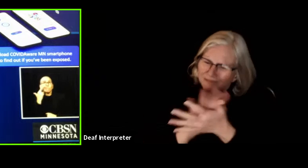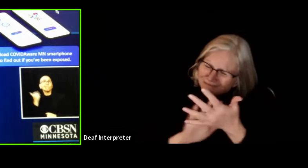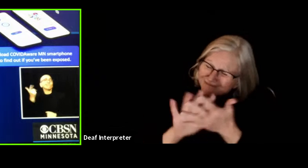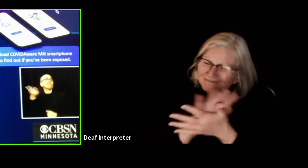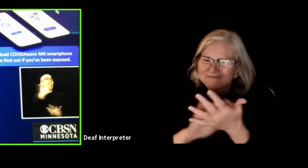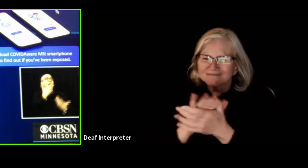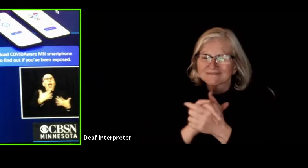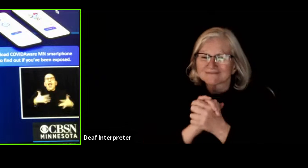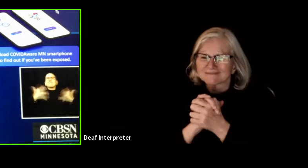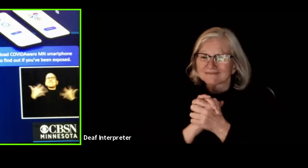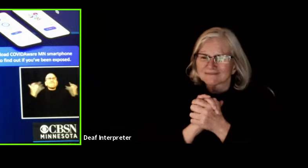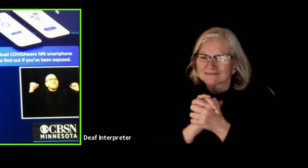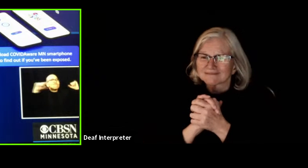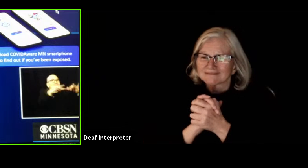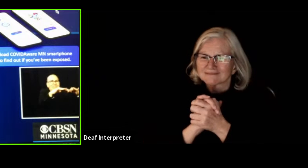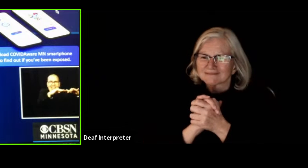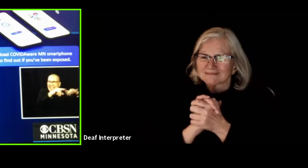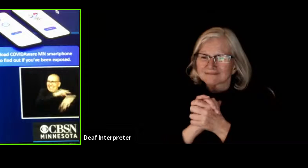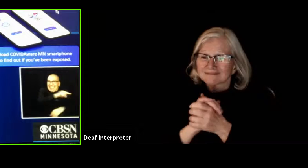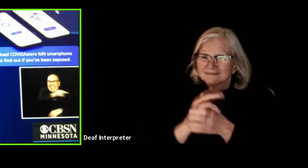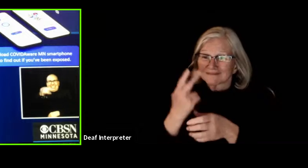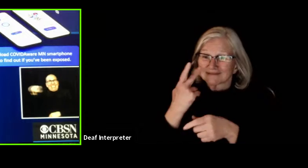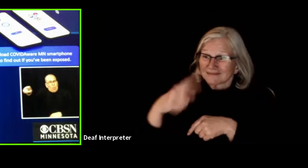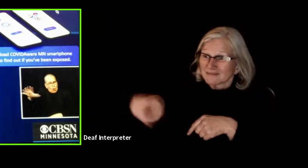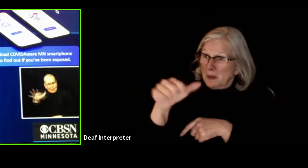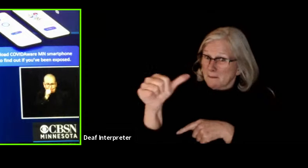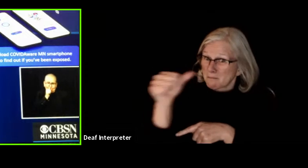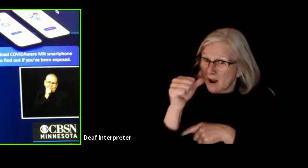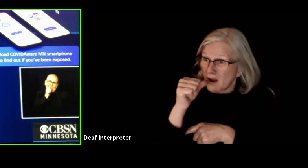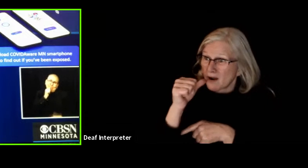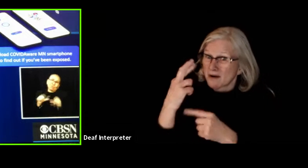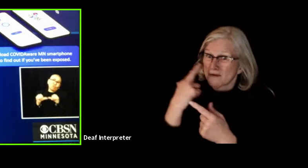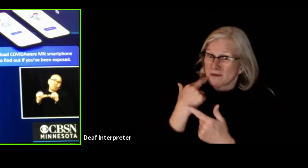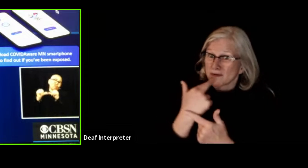DOING IT TO KEEP THEIR FOLKS HEALTHY, THE FOLKS WHO COME IN